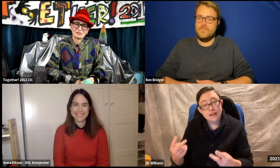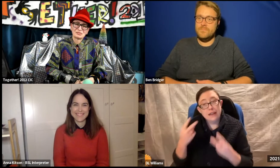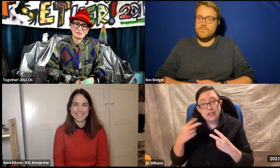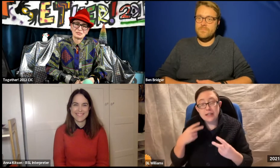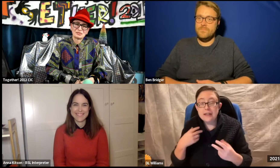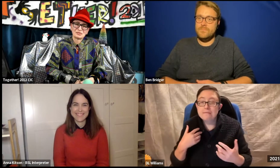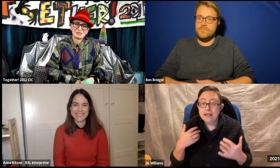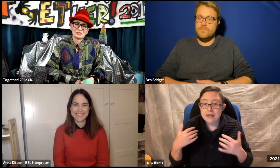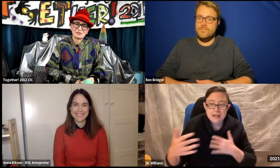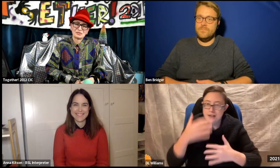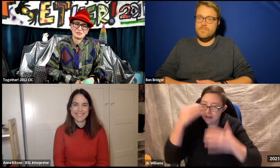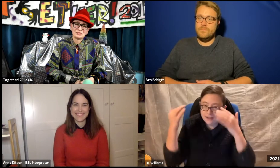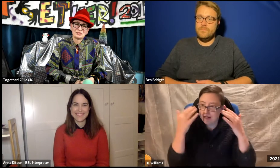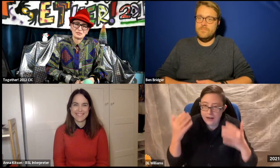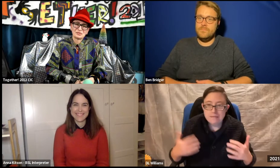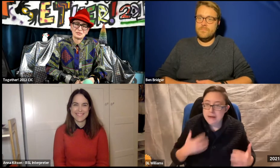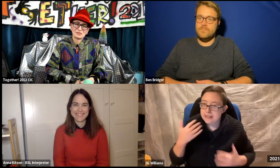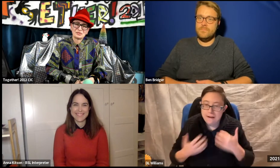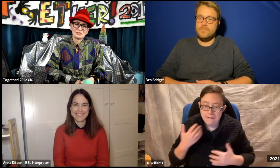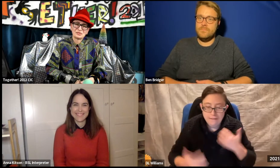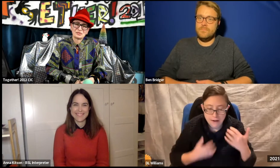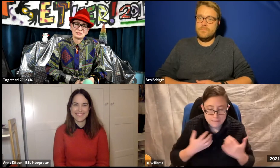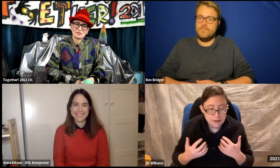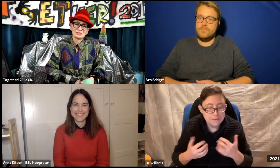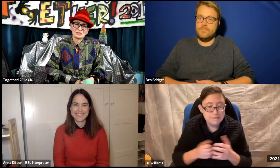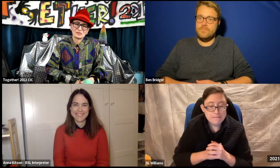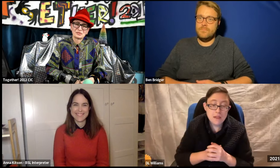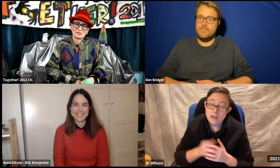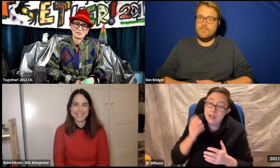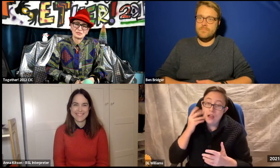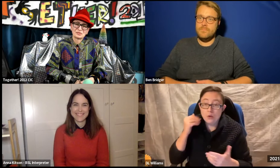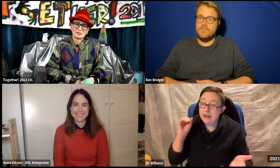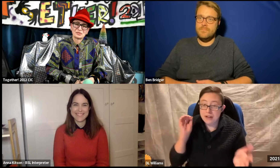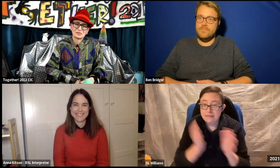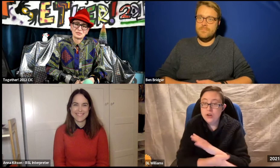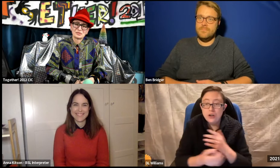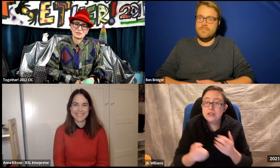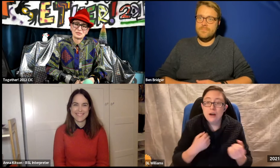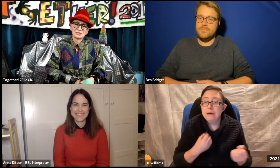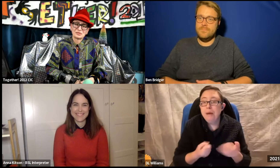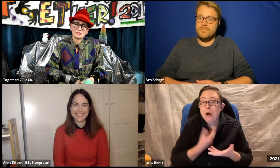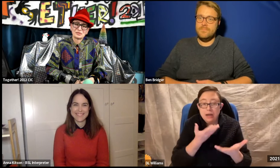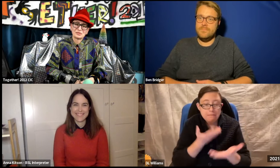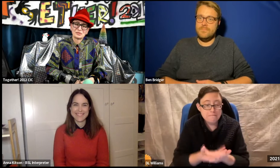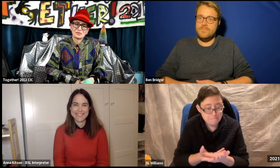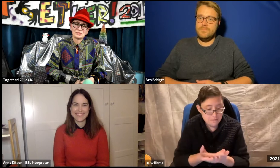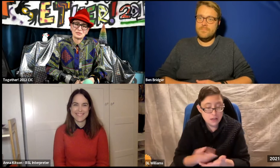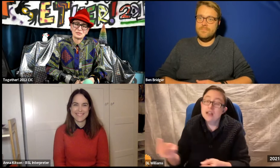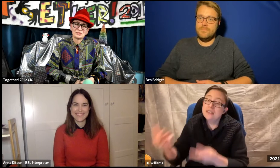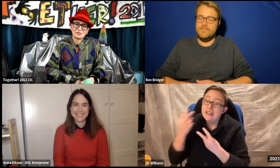and when I cocked up a poem they have